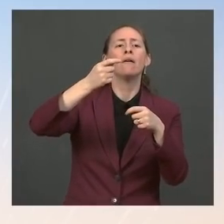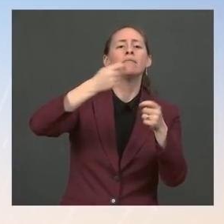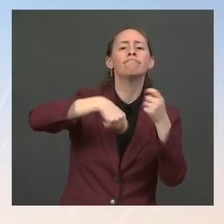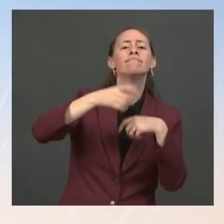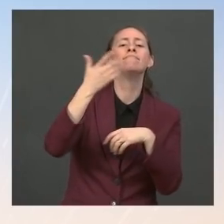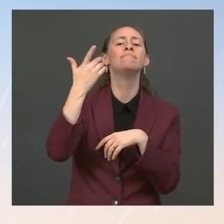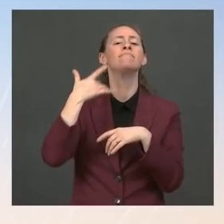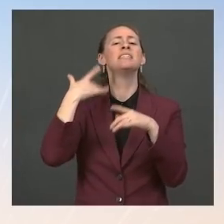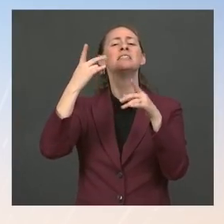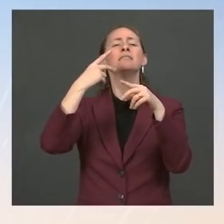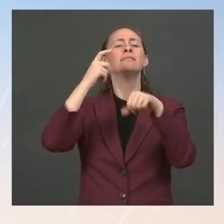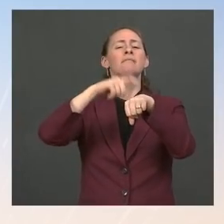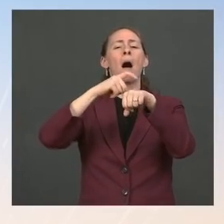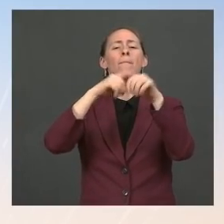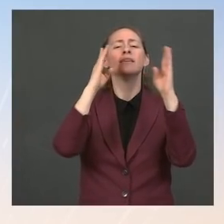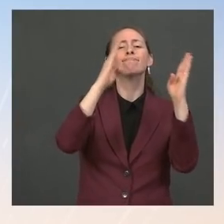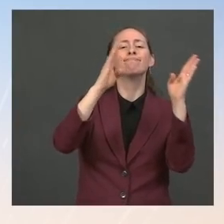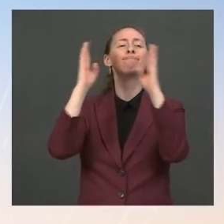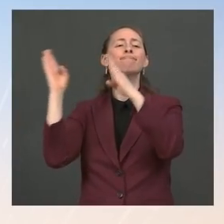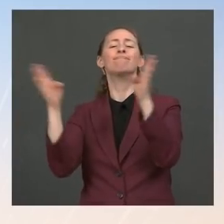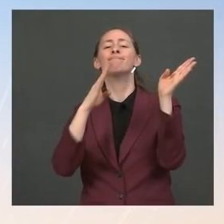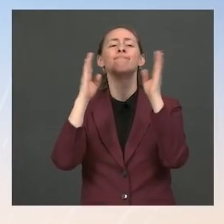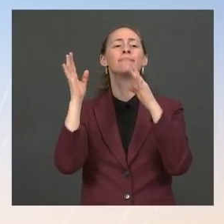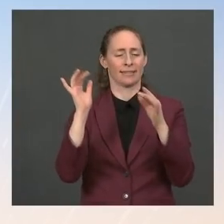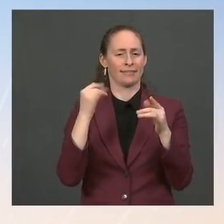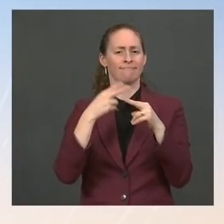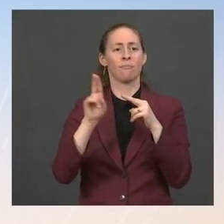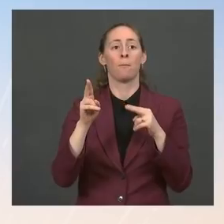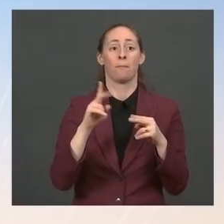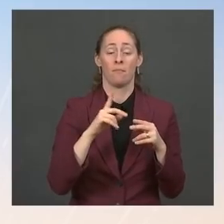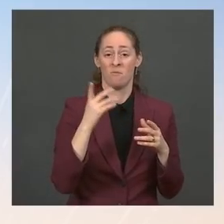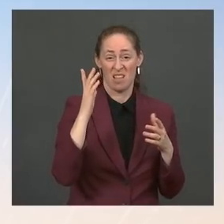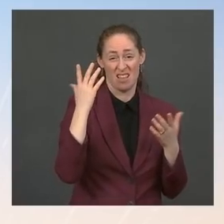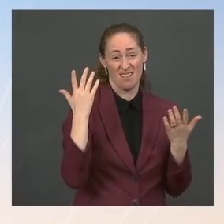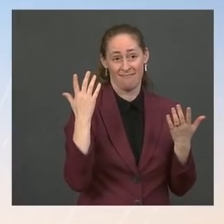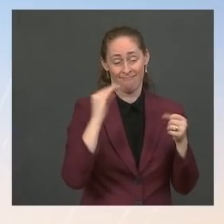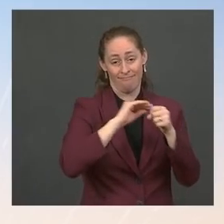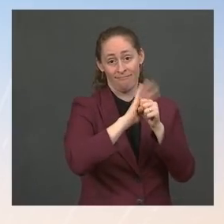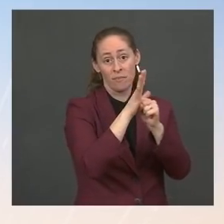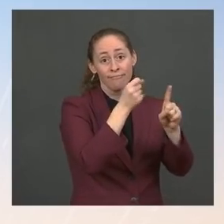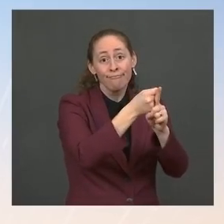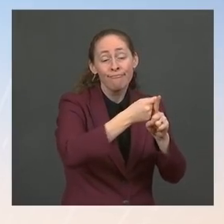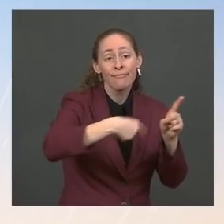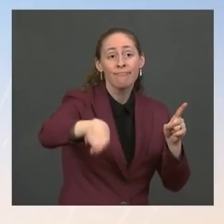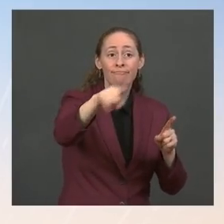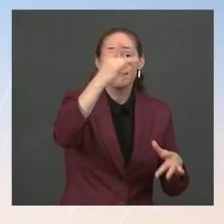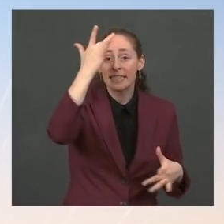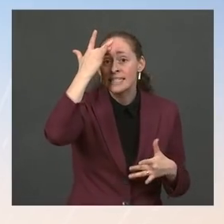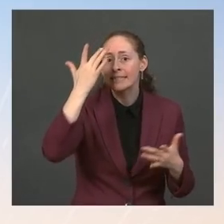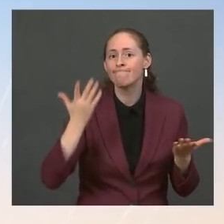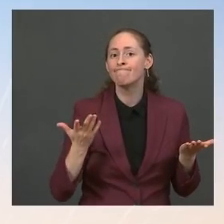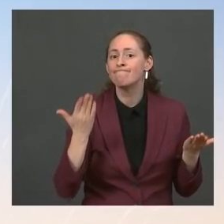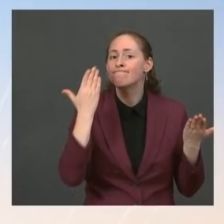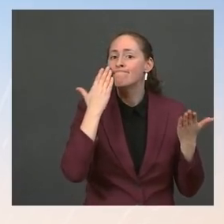COVID is an issue there and continuing to address COVID. In our view, putting in place requirements to provide more certainty, that's an issue.